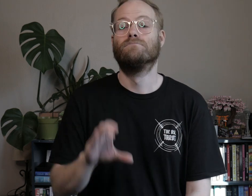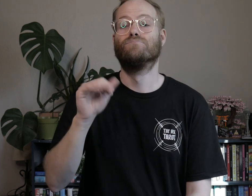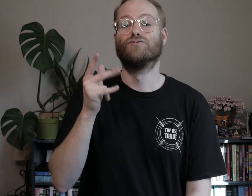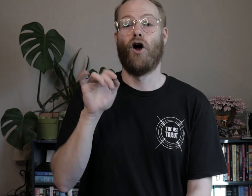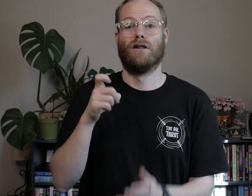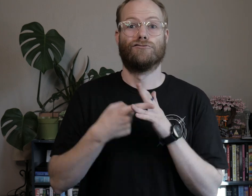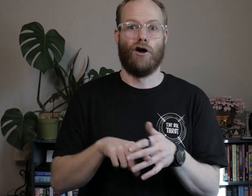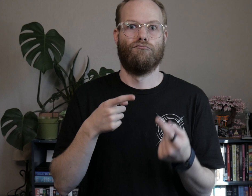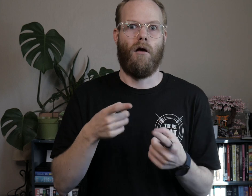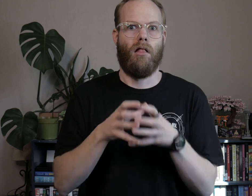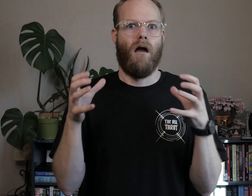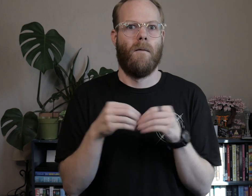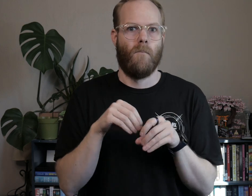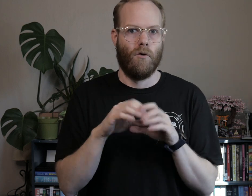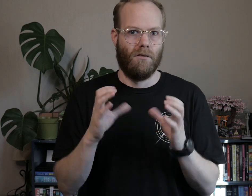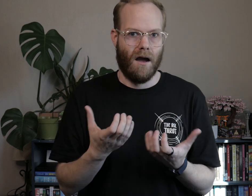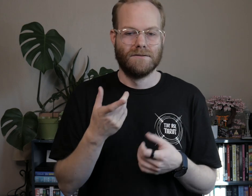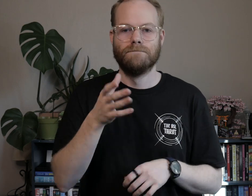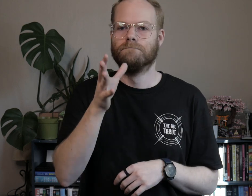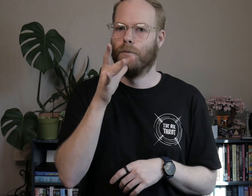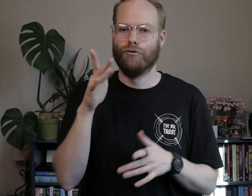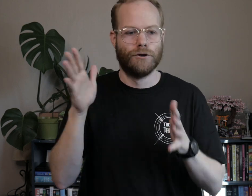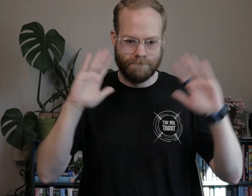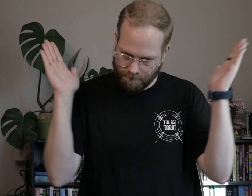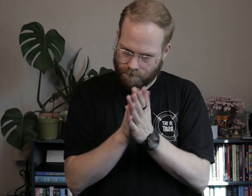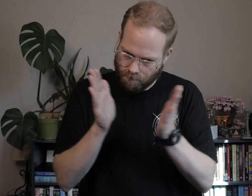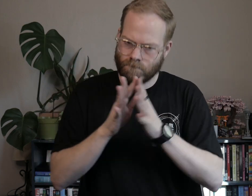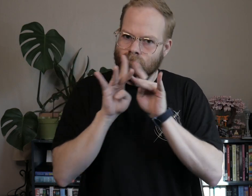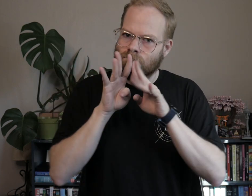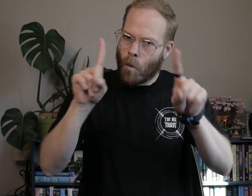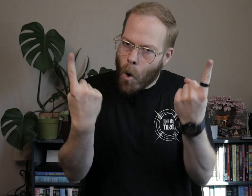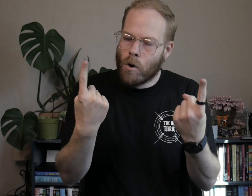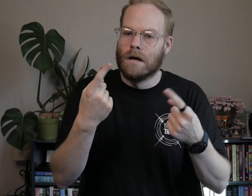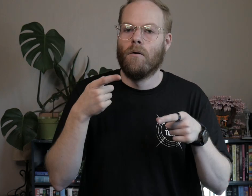As Charlie starts to struggle a lot more in her classes, her mother doubles down on speaking only,